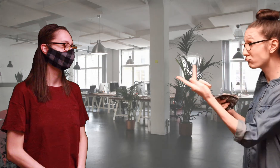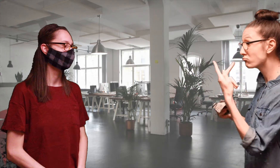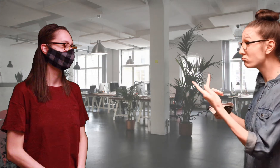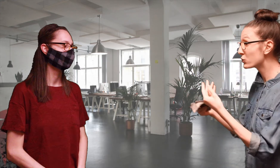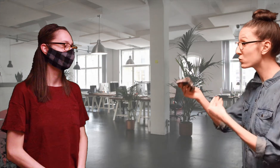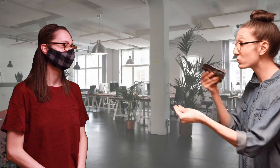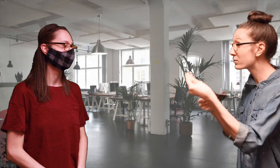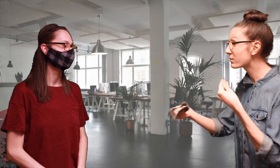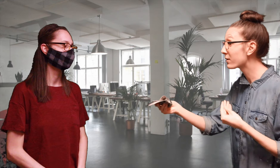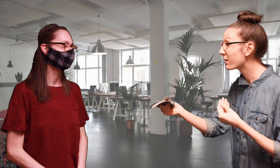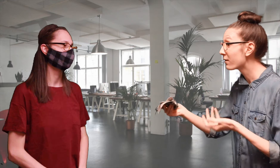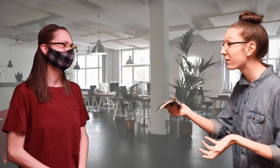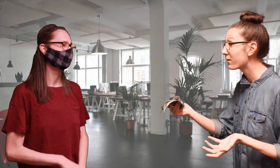Can we trade?